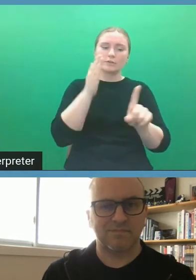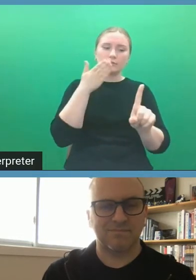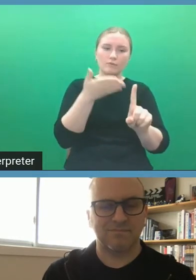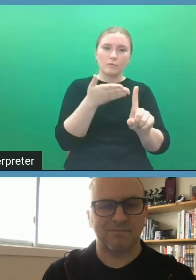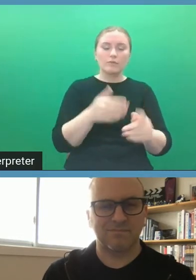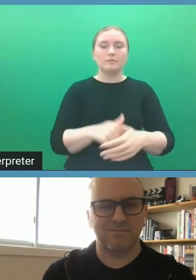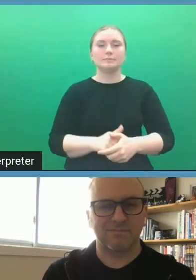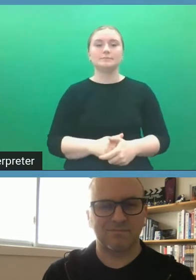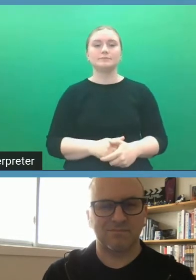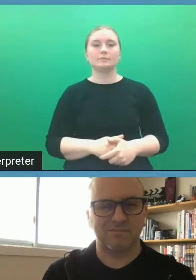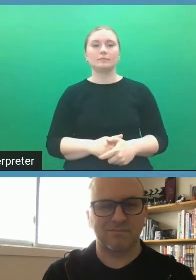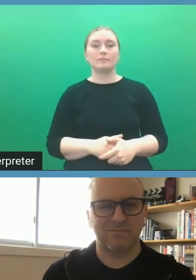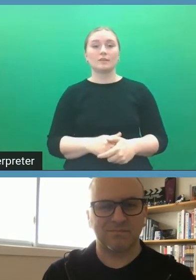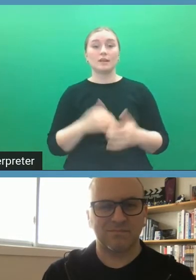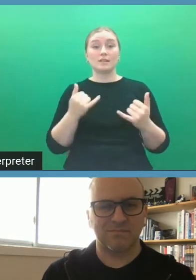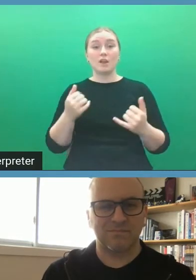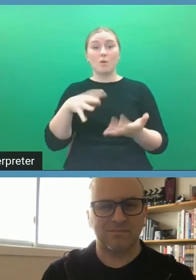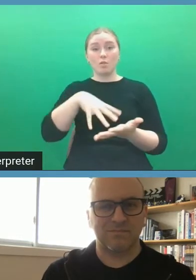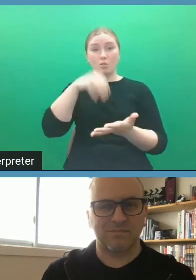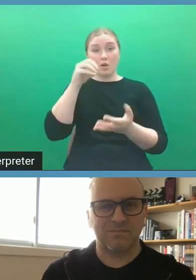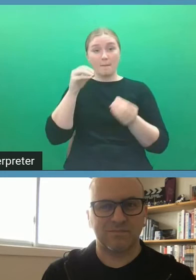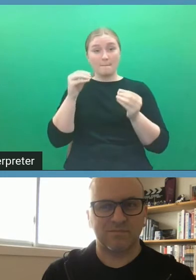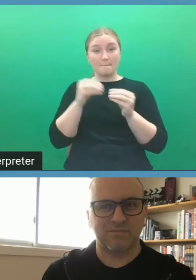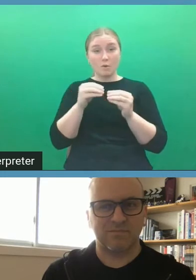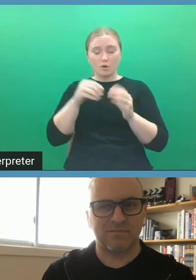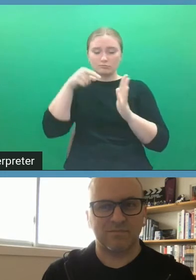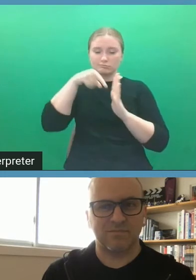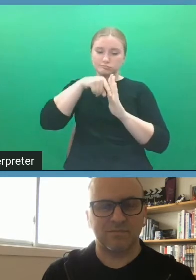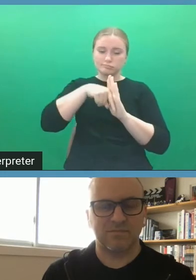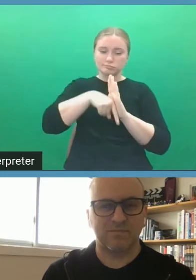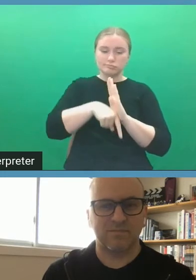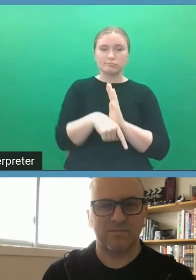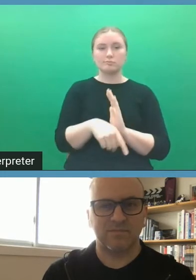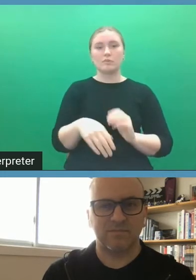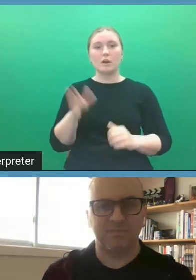You can learn more about our presenters from their full bios which are available on the museum